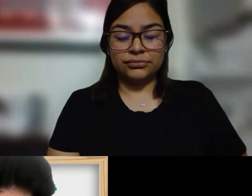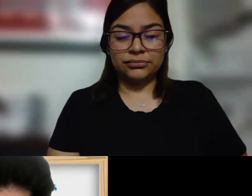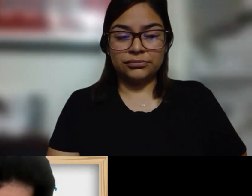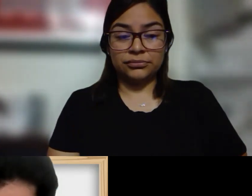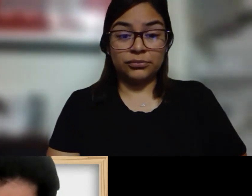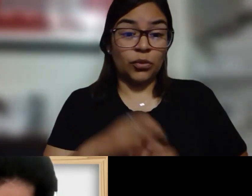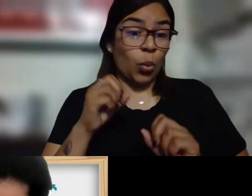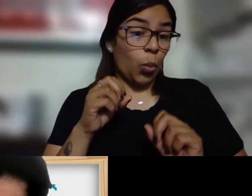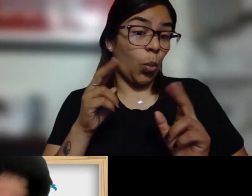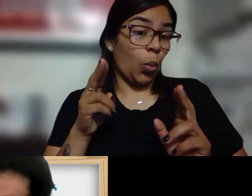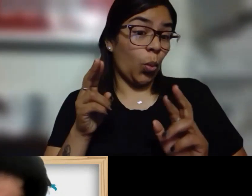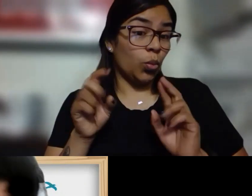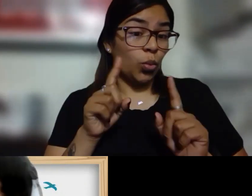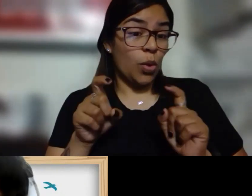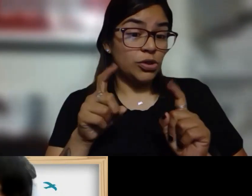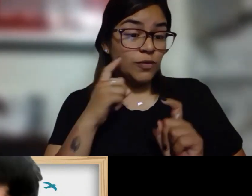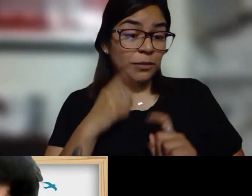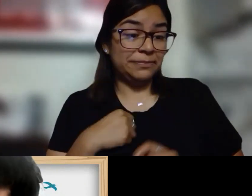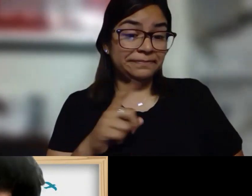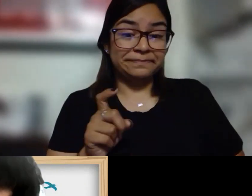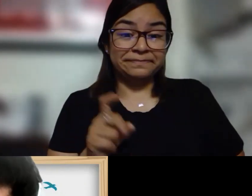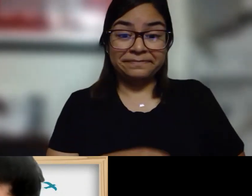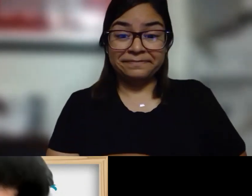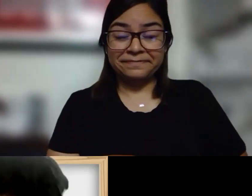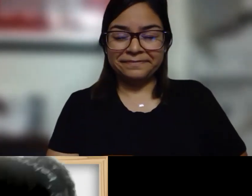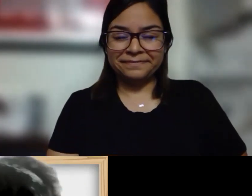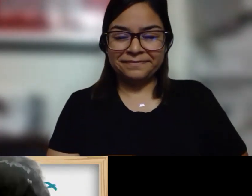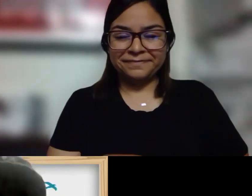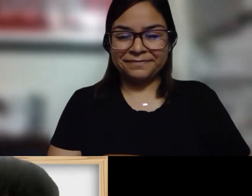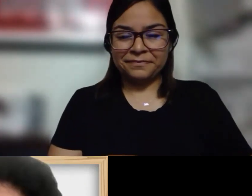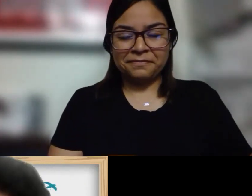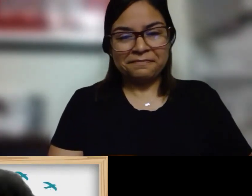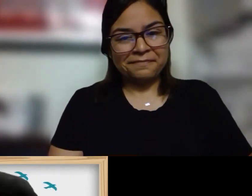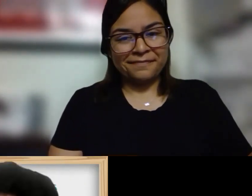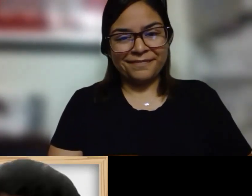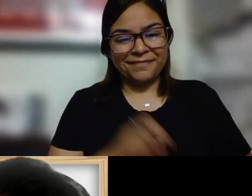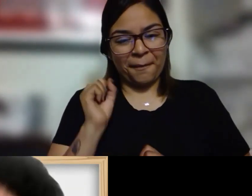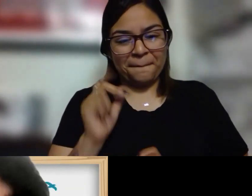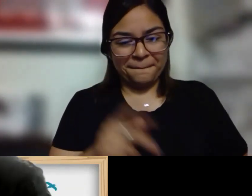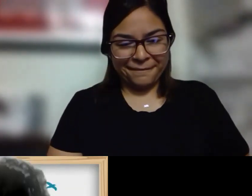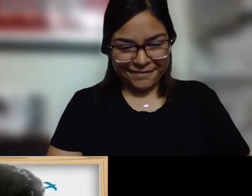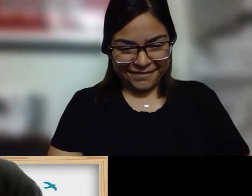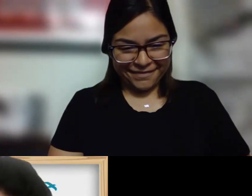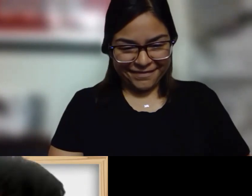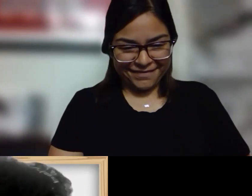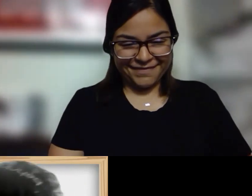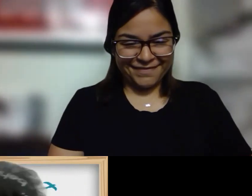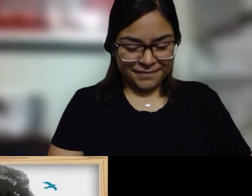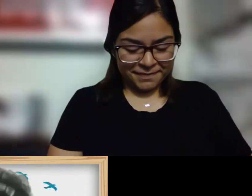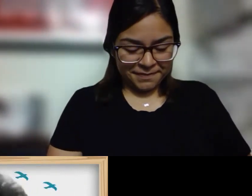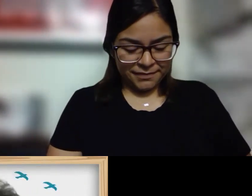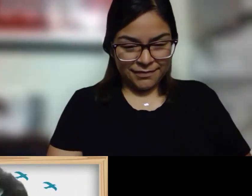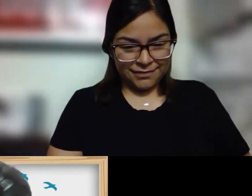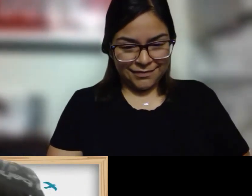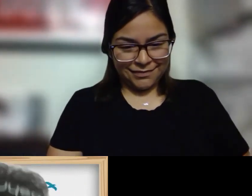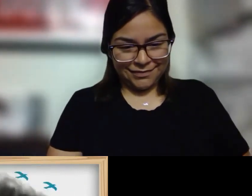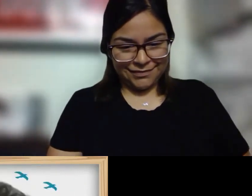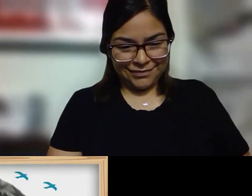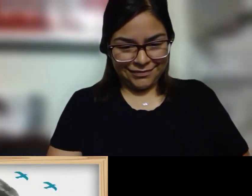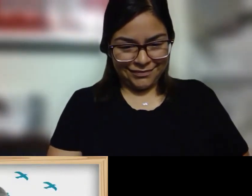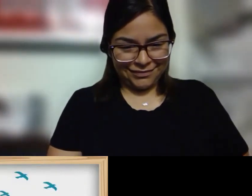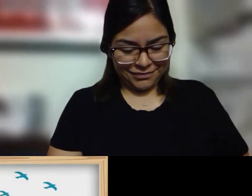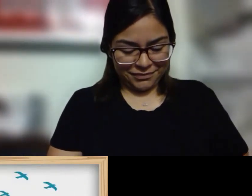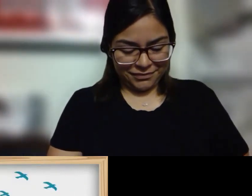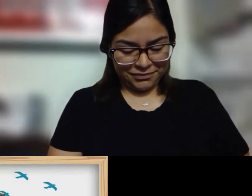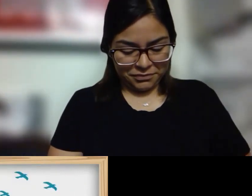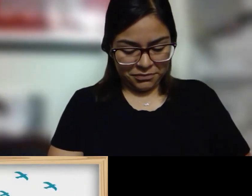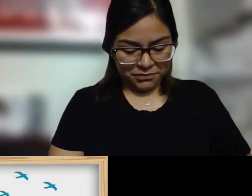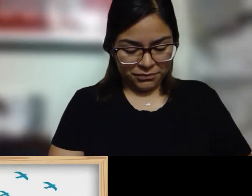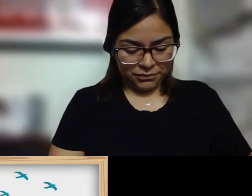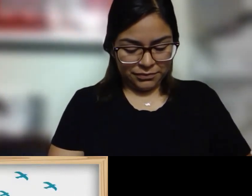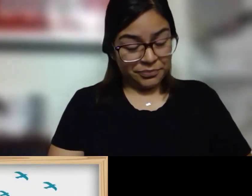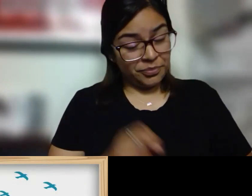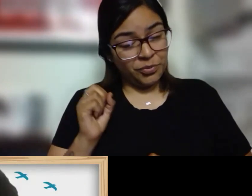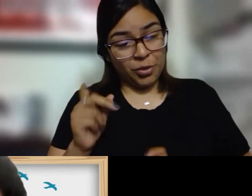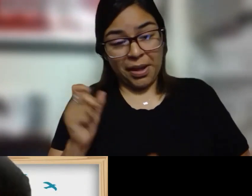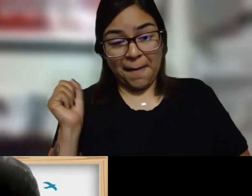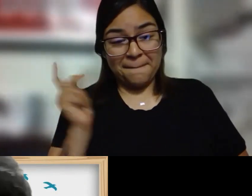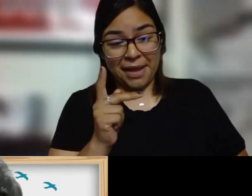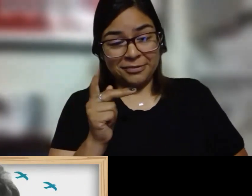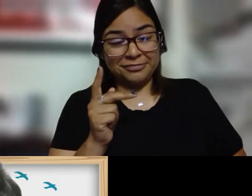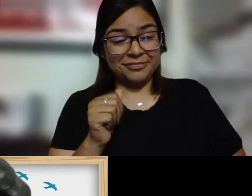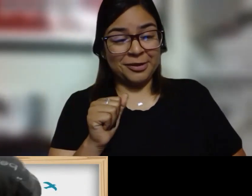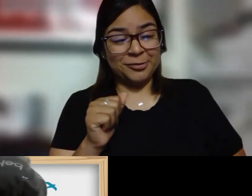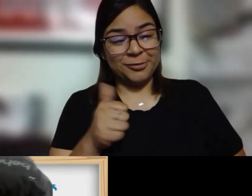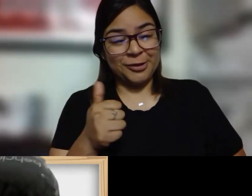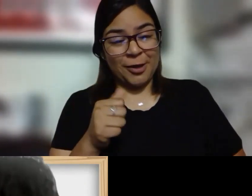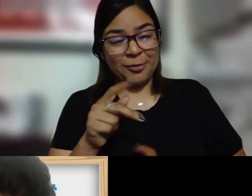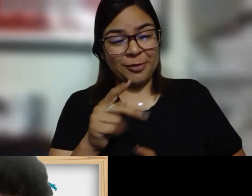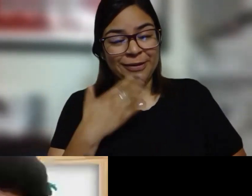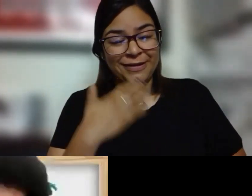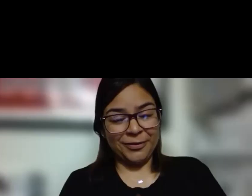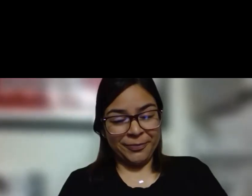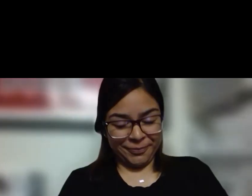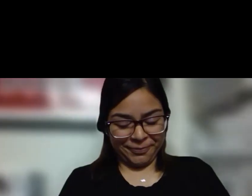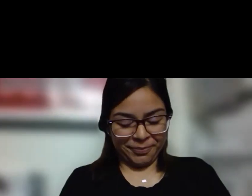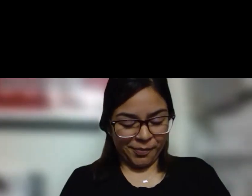questions okay to the co okay back to the co-chairs Carl great report out thank you